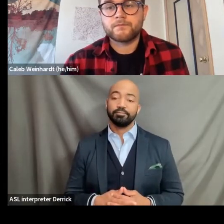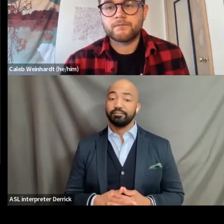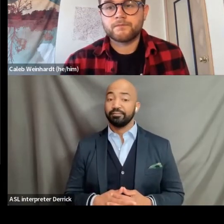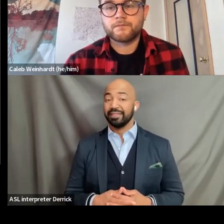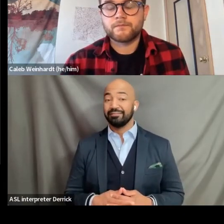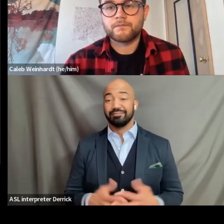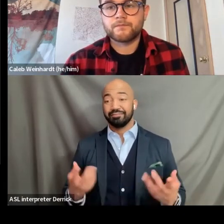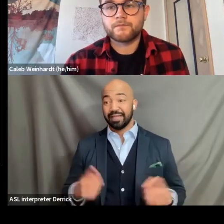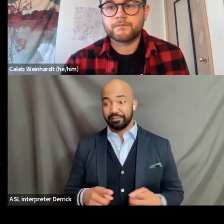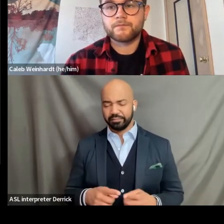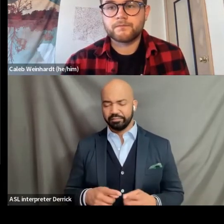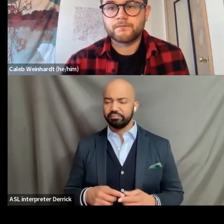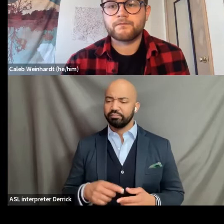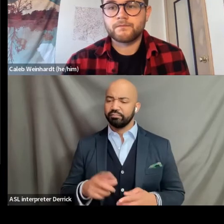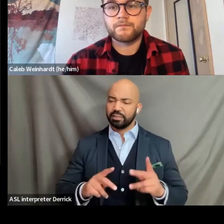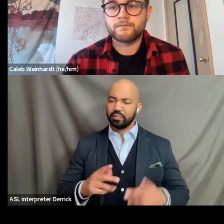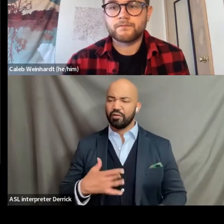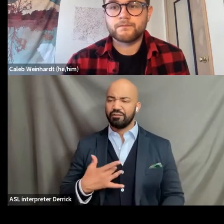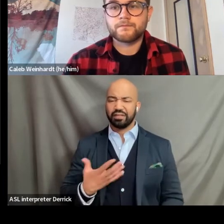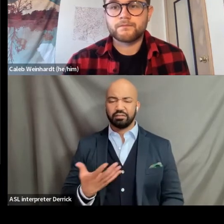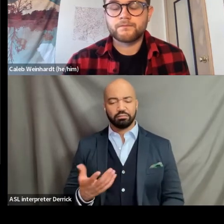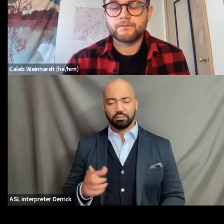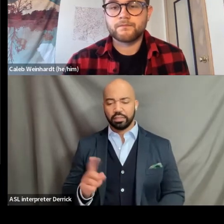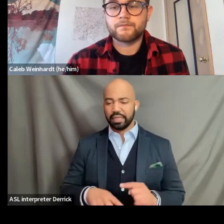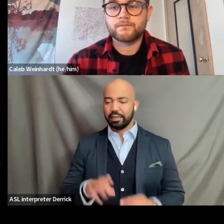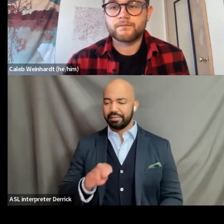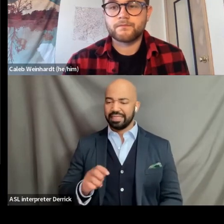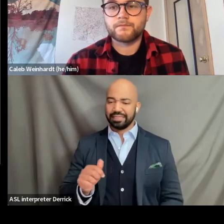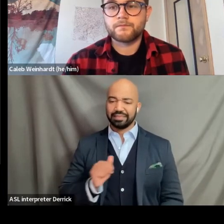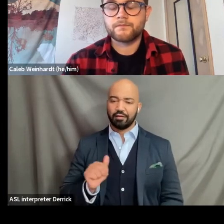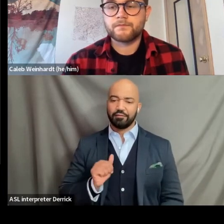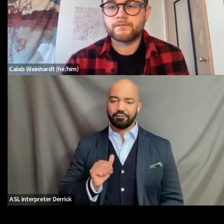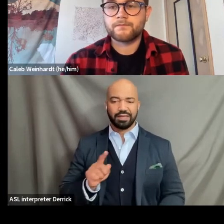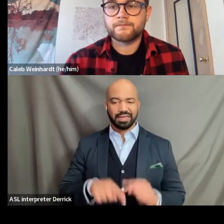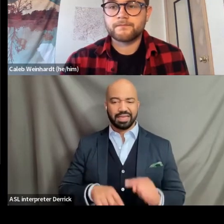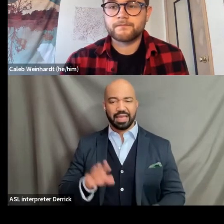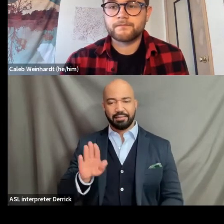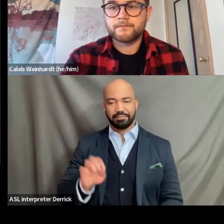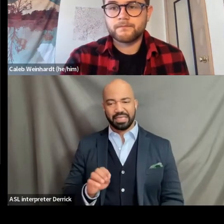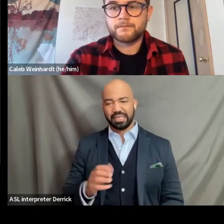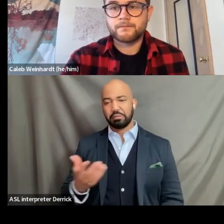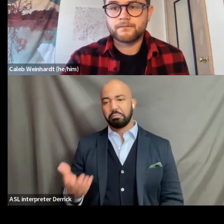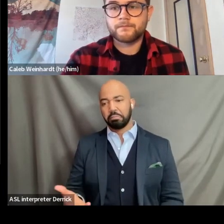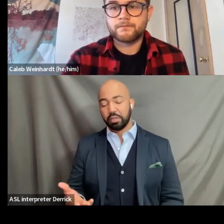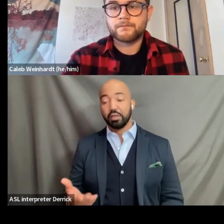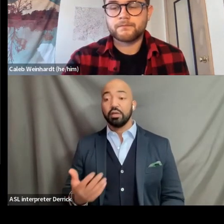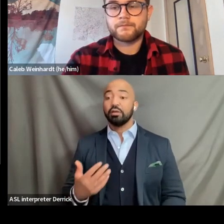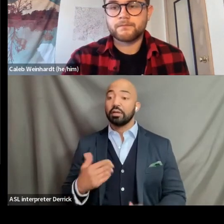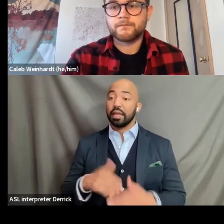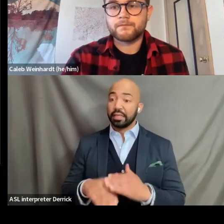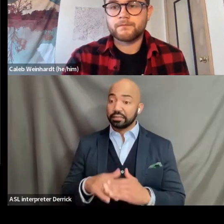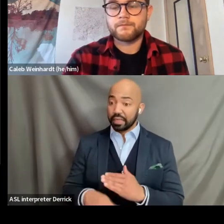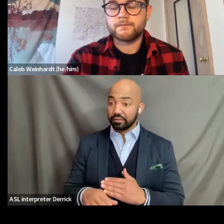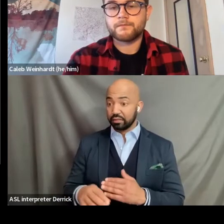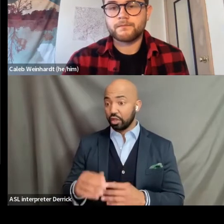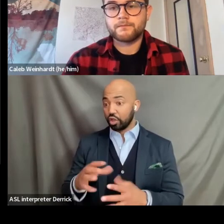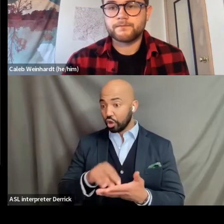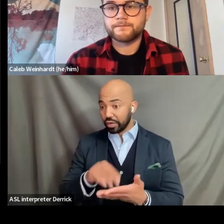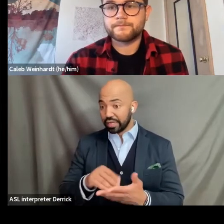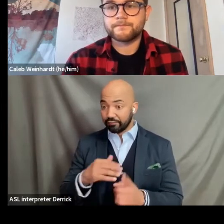So they either have to be a false version of themselves in order to access that learning environment and that fullness of the learning environment